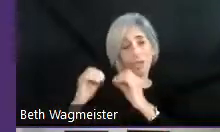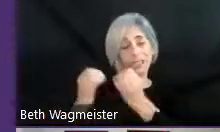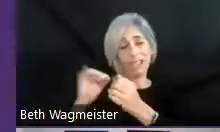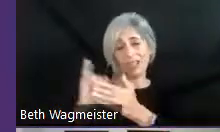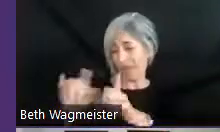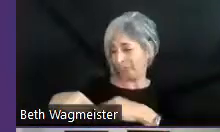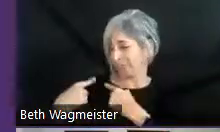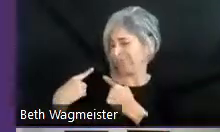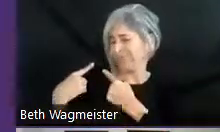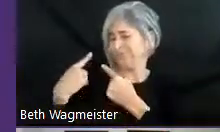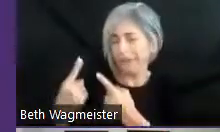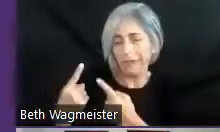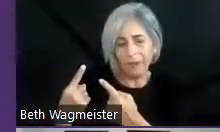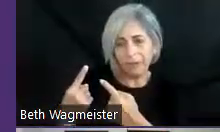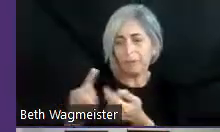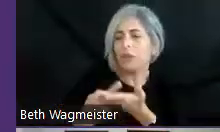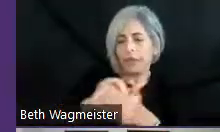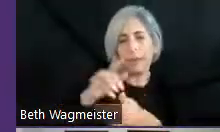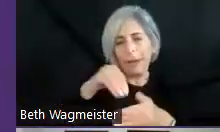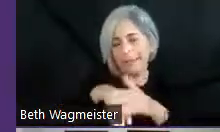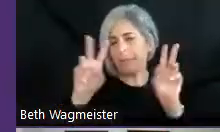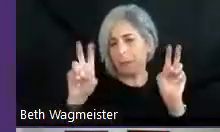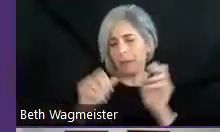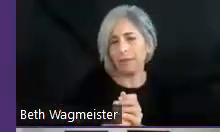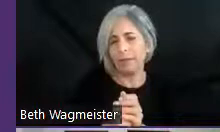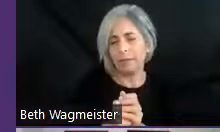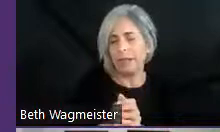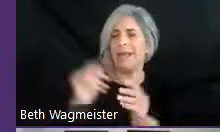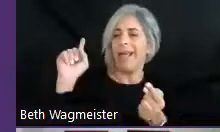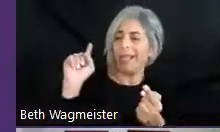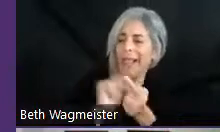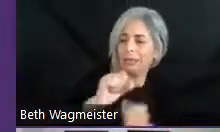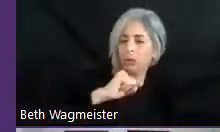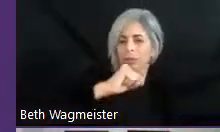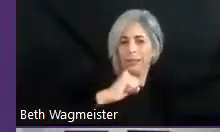have been talking about accessibility with less resistance than ever before as well.